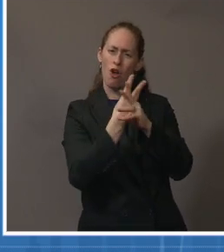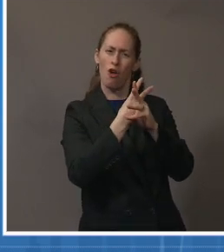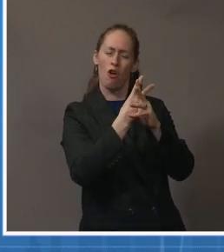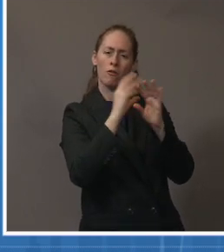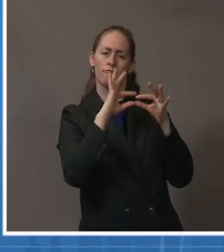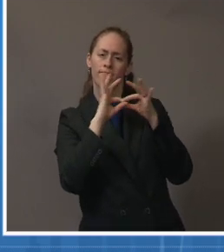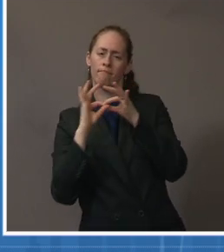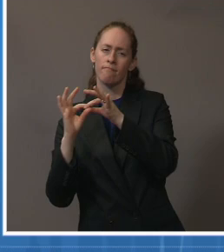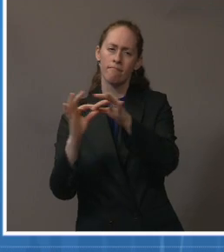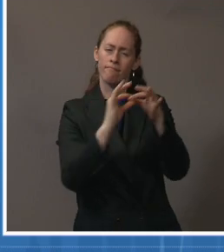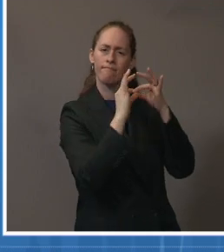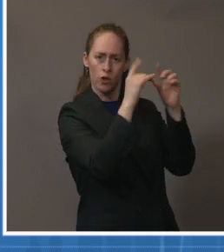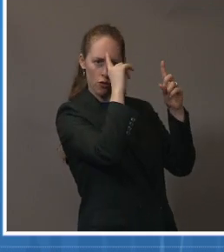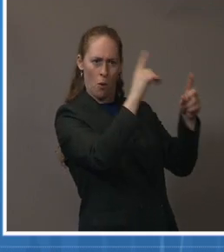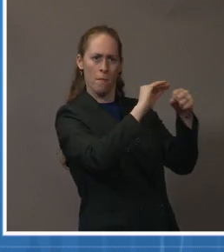to respond to potential future threats.